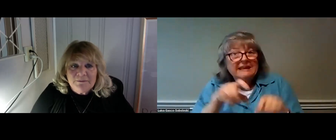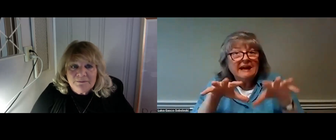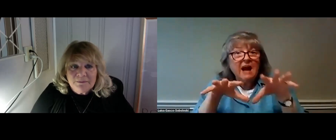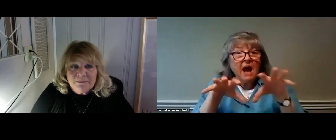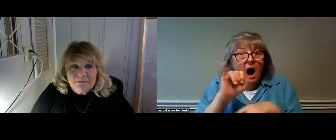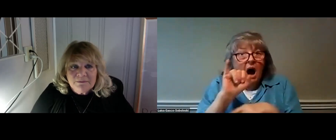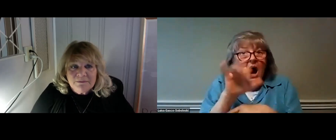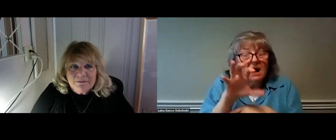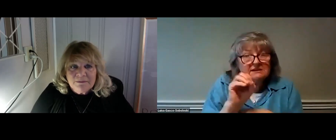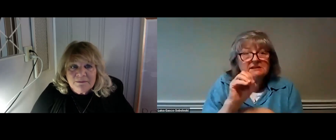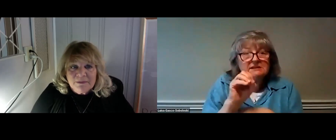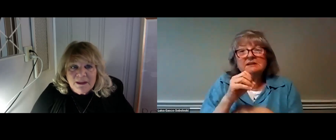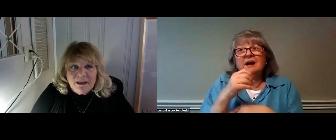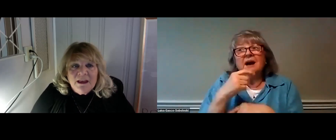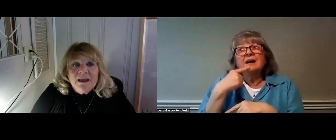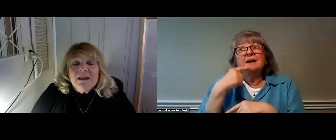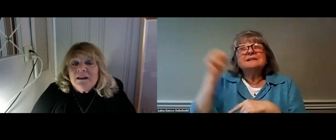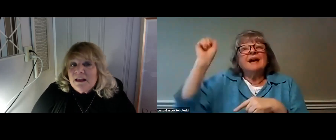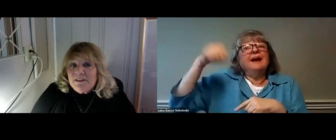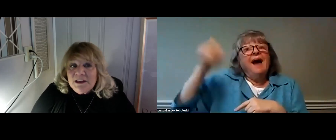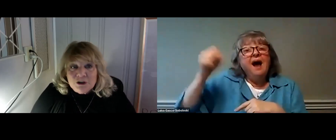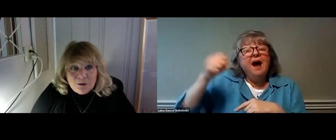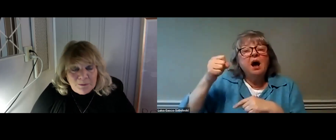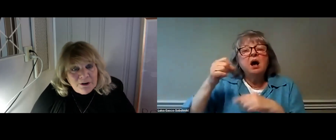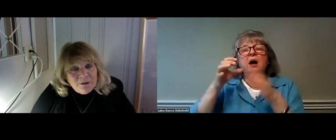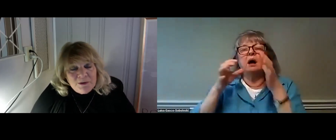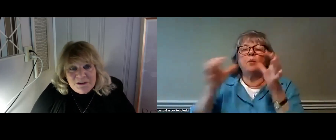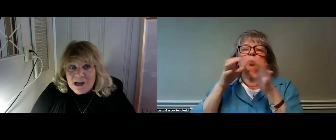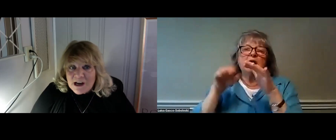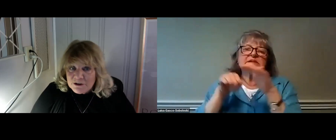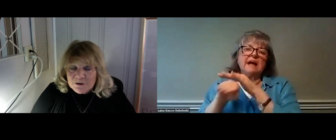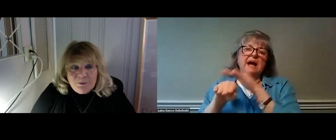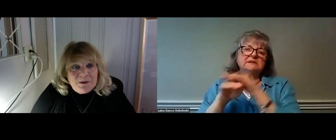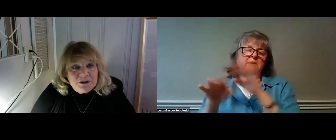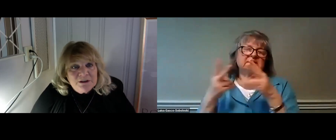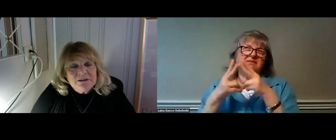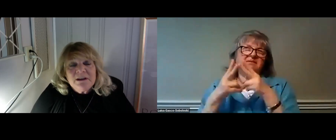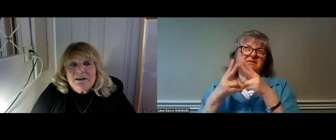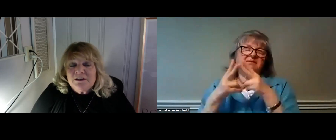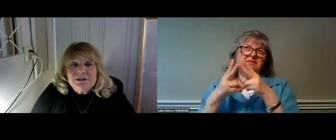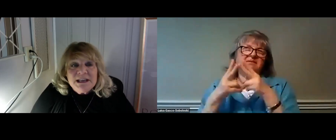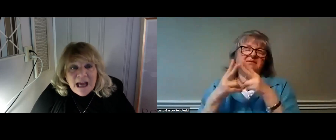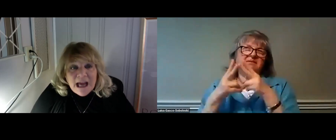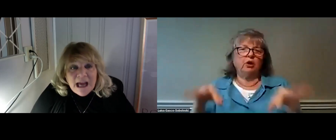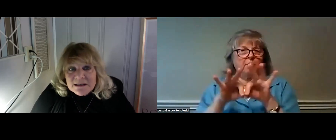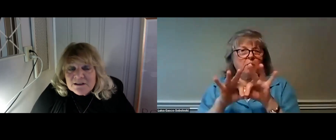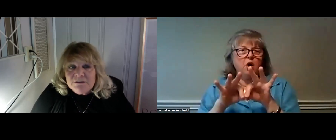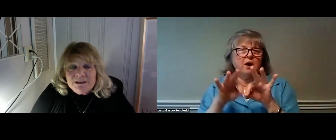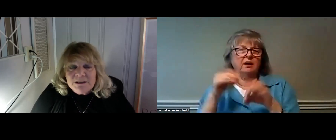and the interpreter, with the doctor's permission, "Do you need ice?" "Do you need